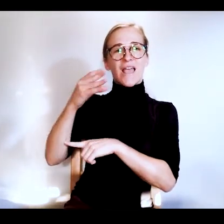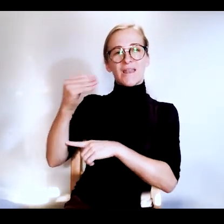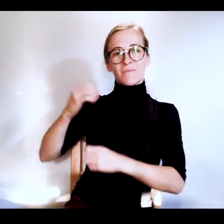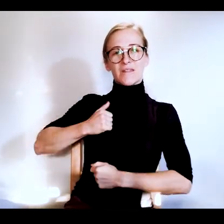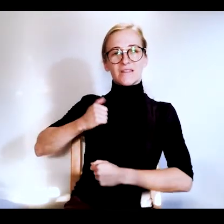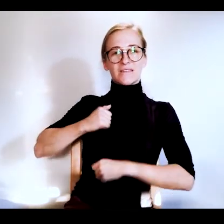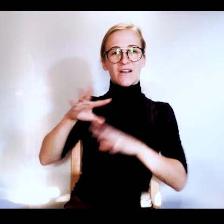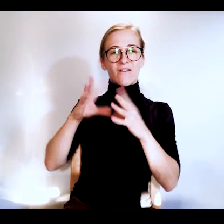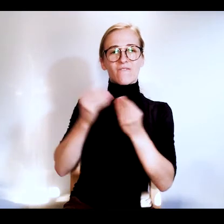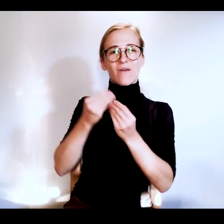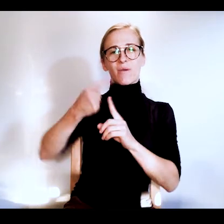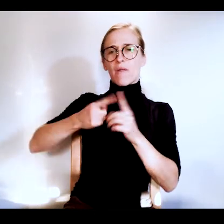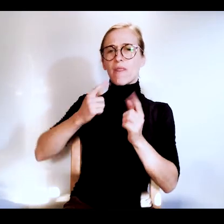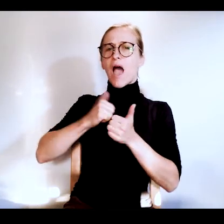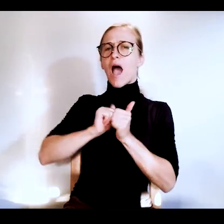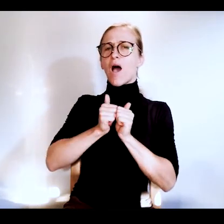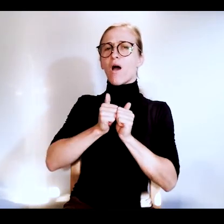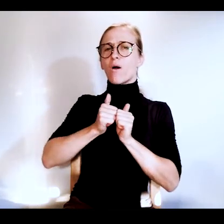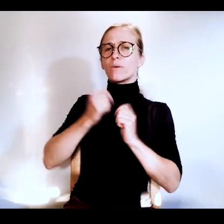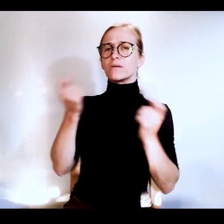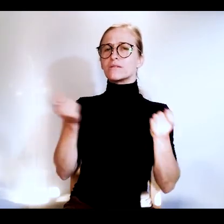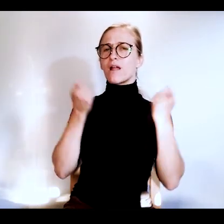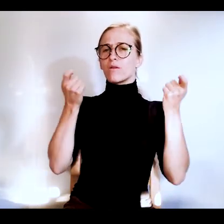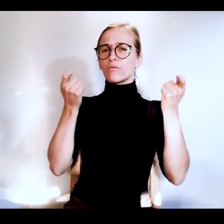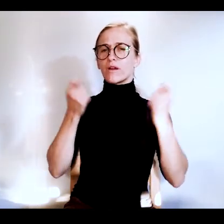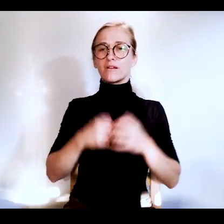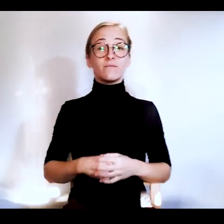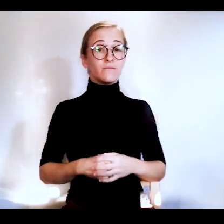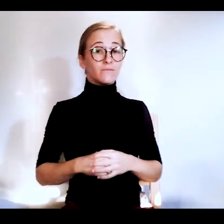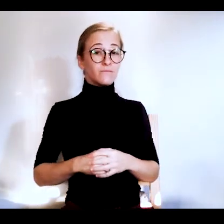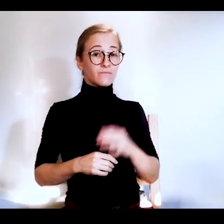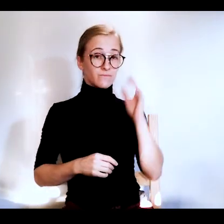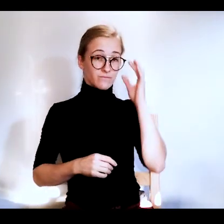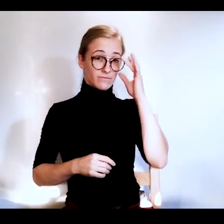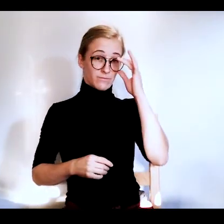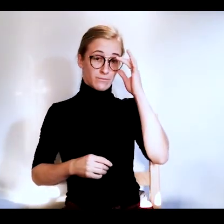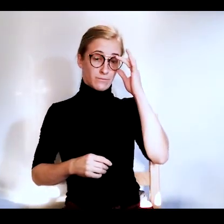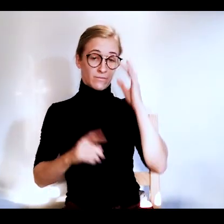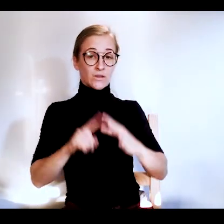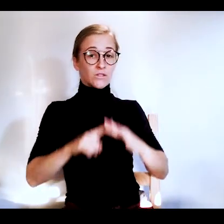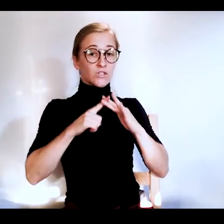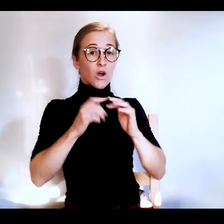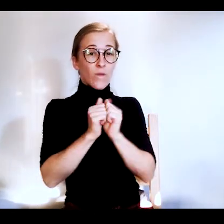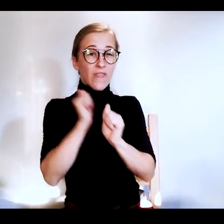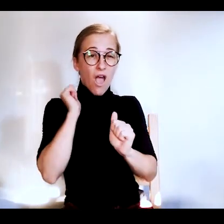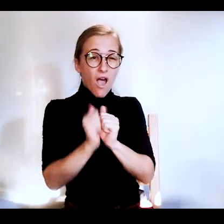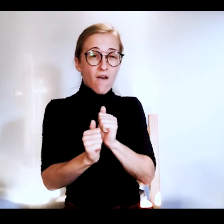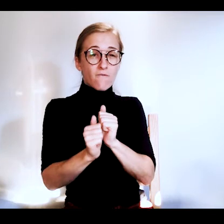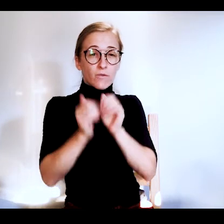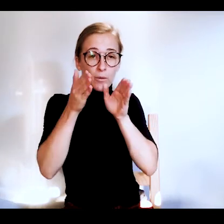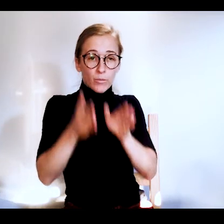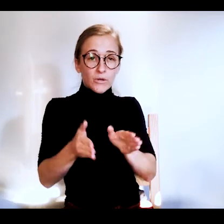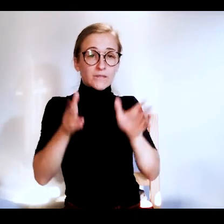What can we do to celebrate this? Starting with each person listening to this program